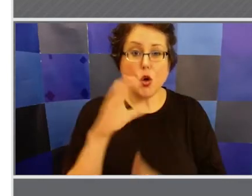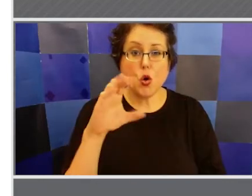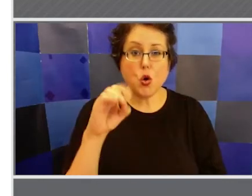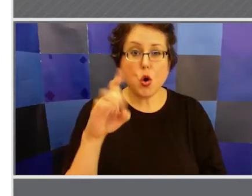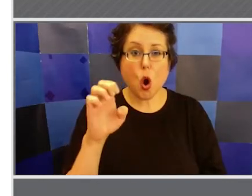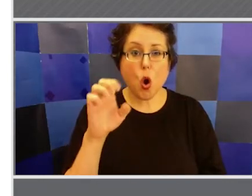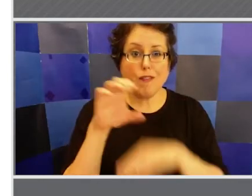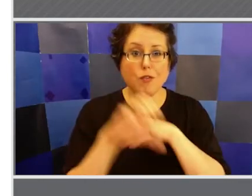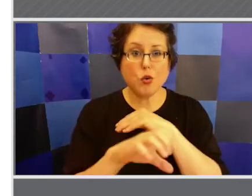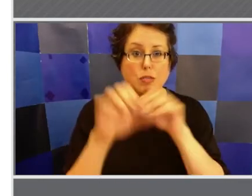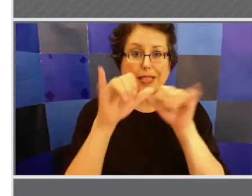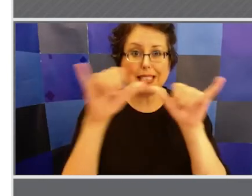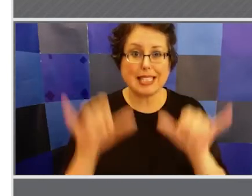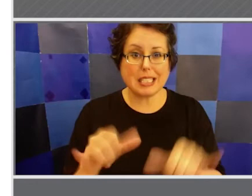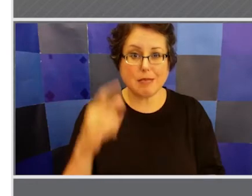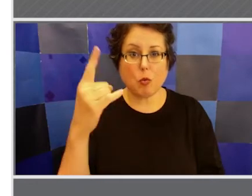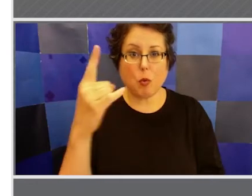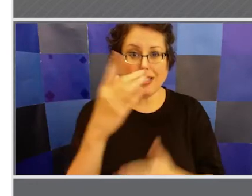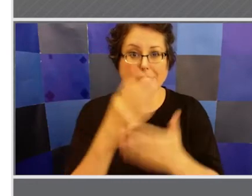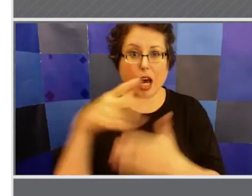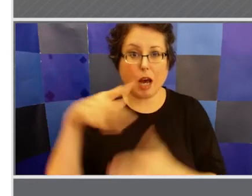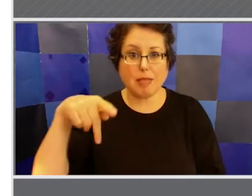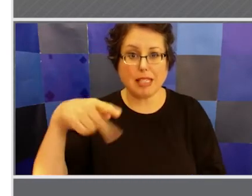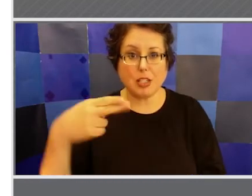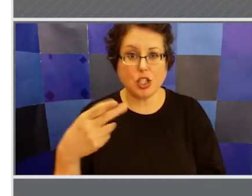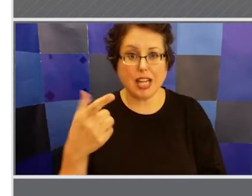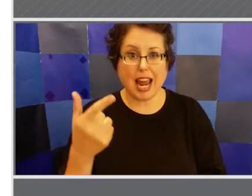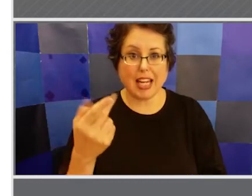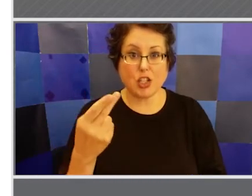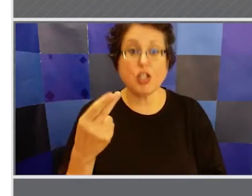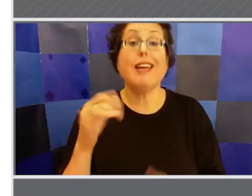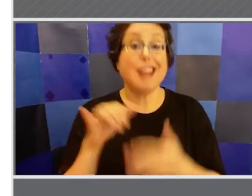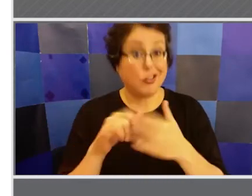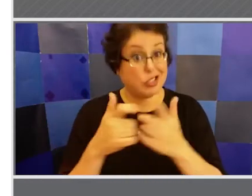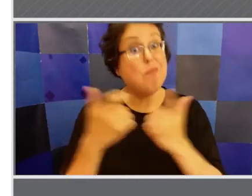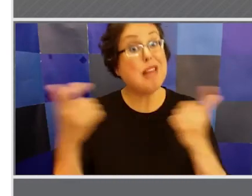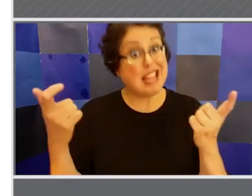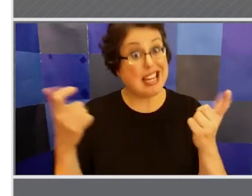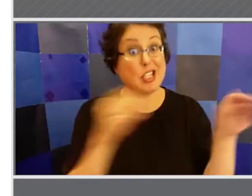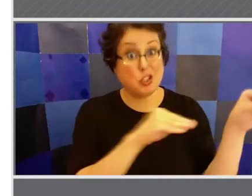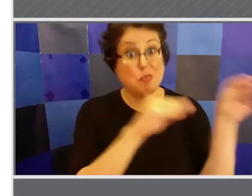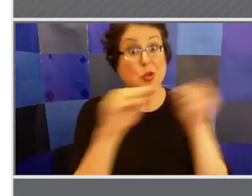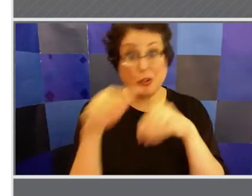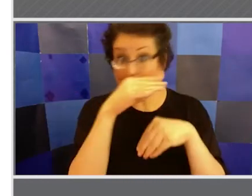In one stop PGH, and it was a really big undertaking to move our condemned properties listing from